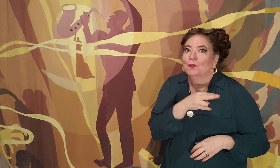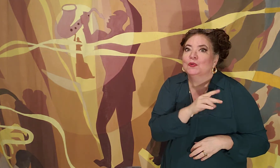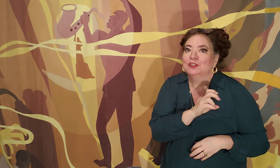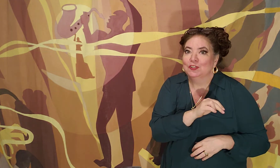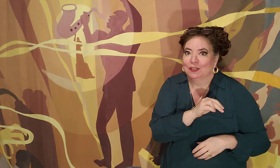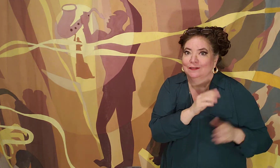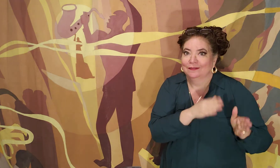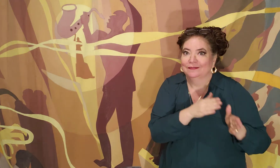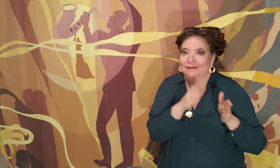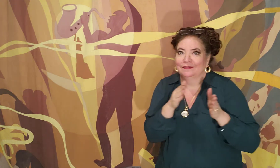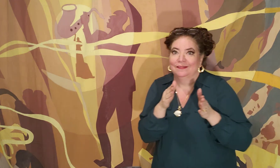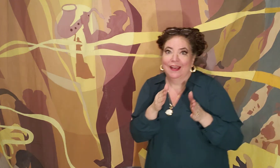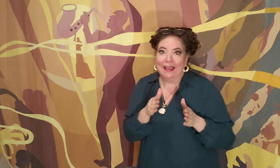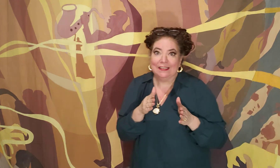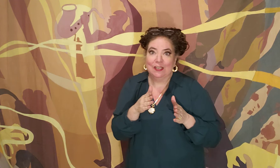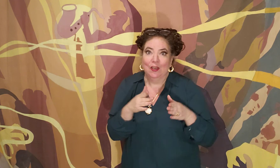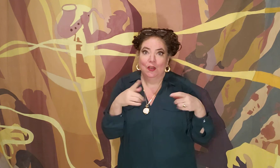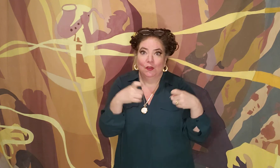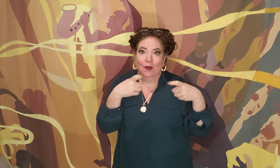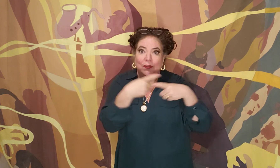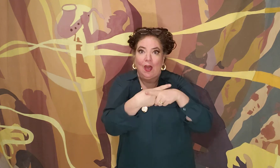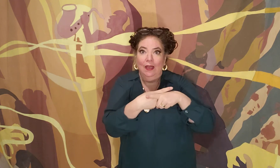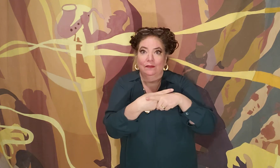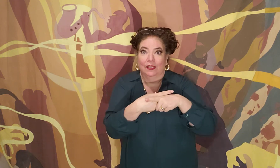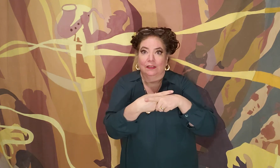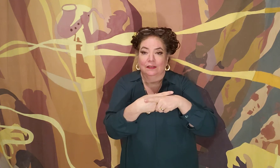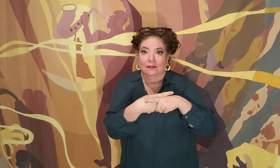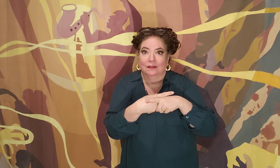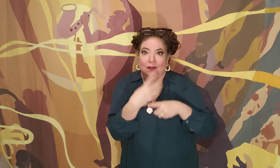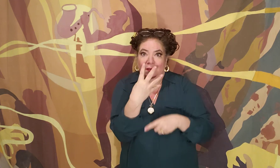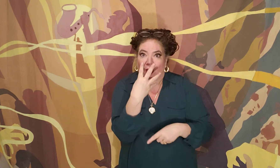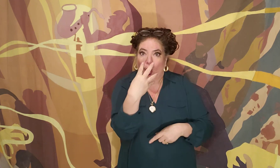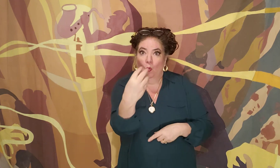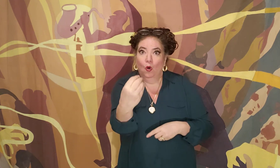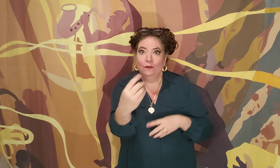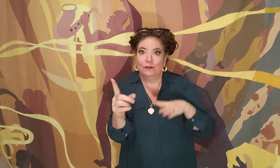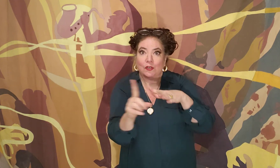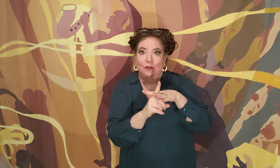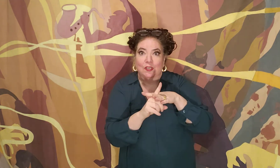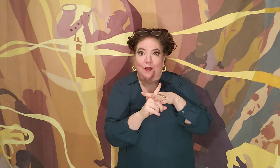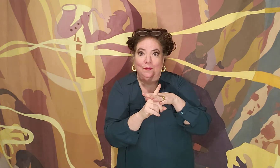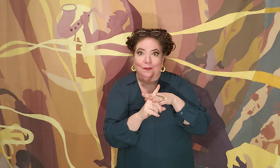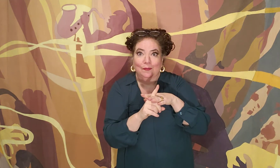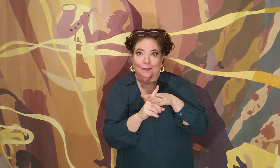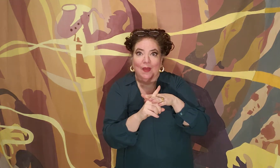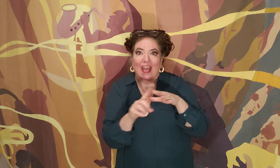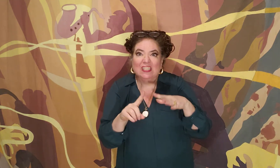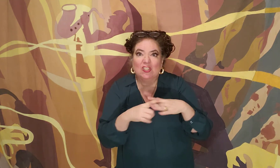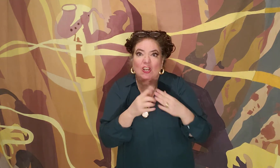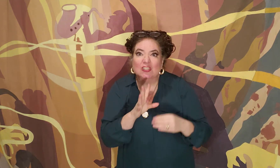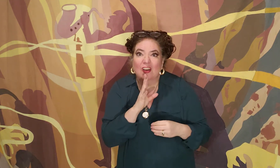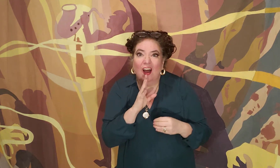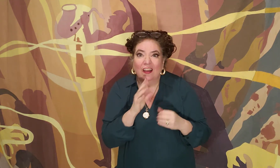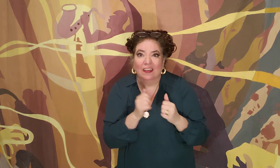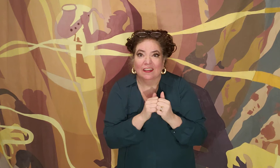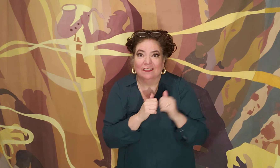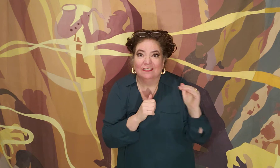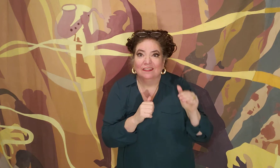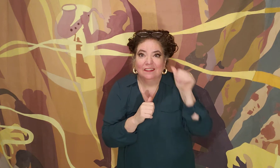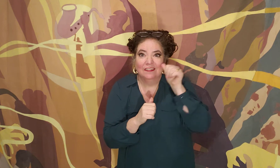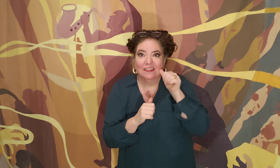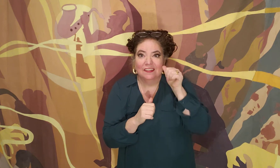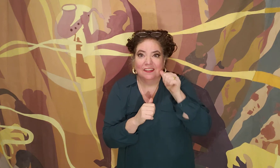exposition, next you have the conflict - a wolf shows up and starts talking to